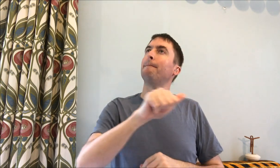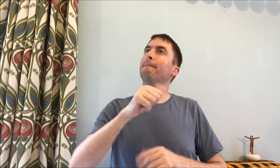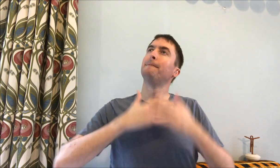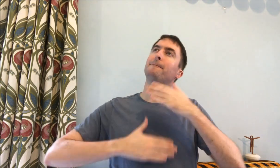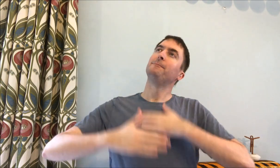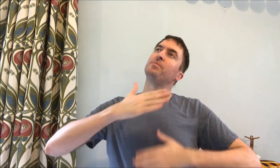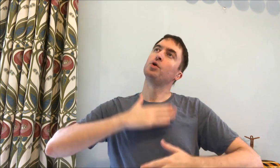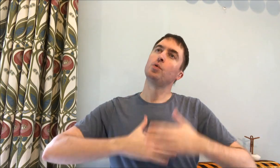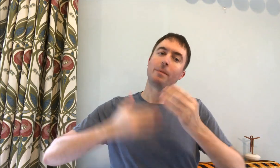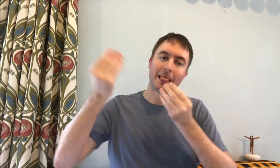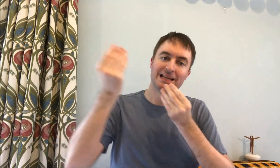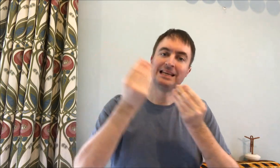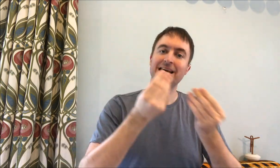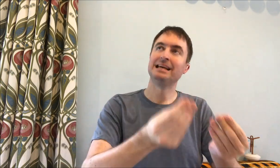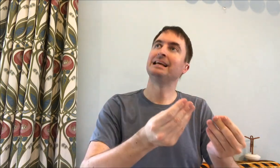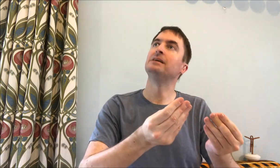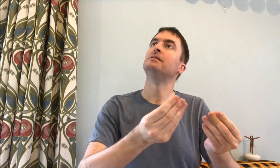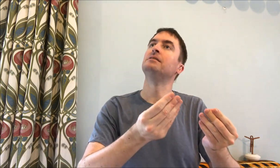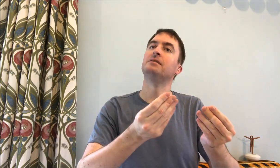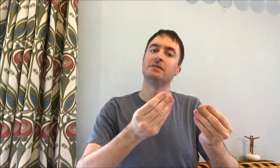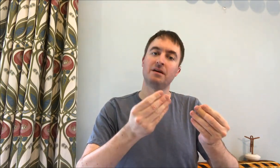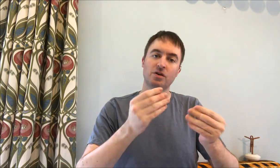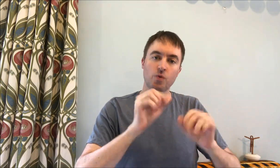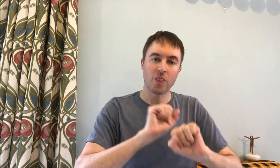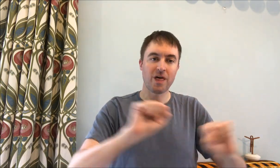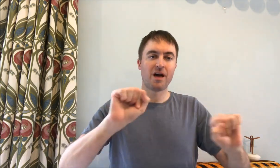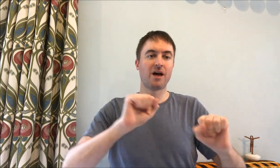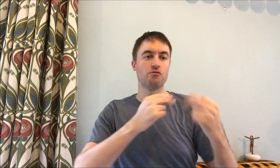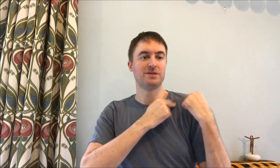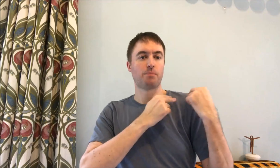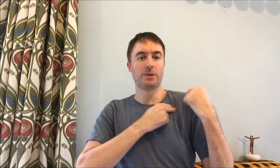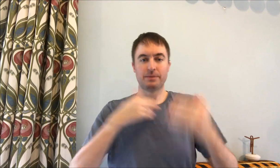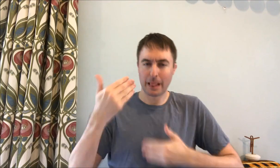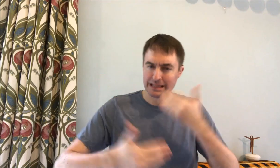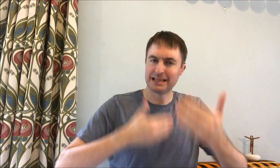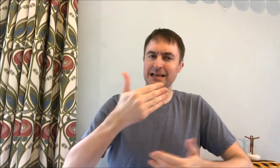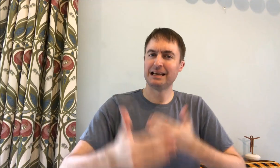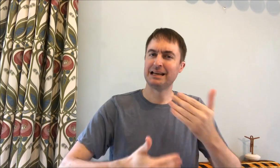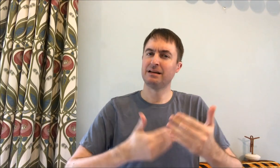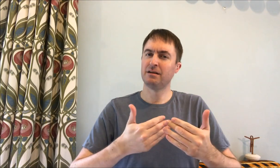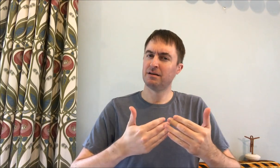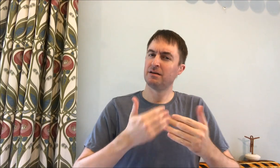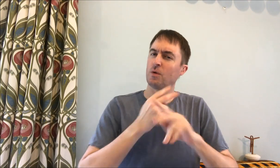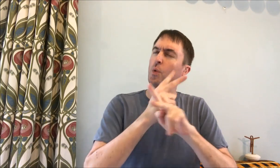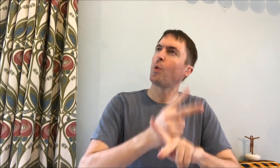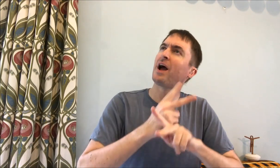Grant them wisdom and humility as they go about their responsibilities.